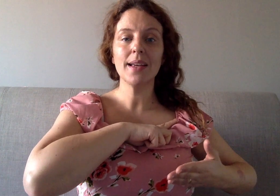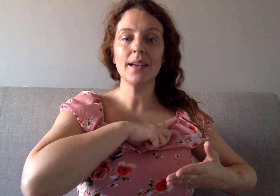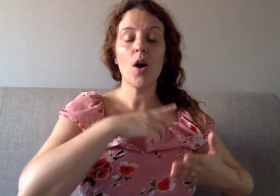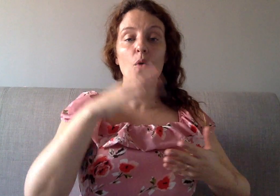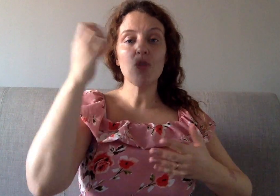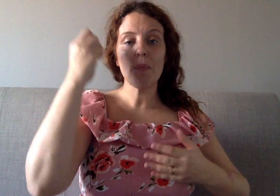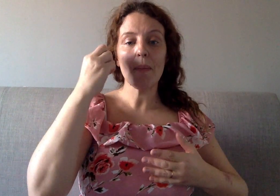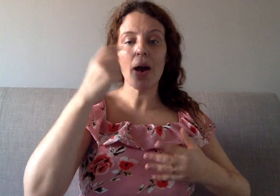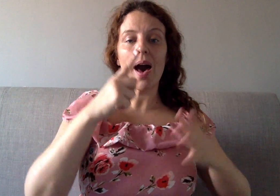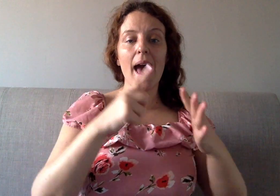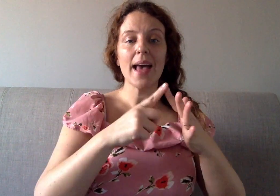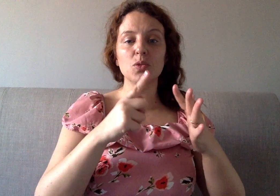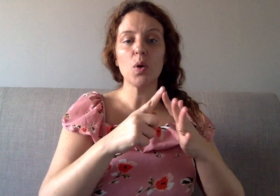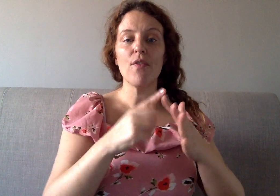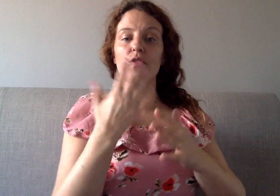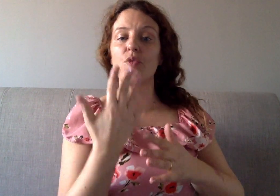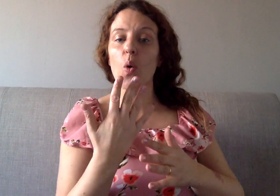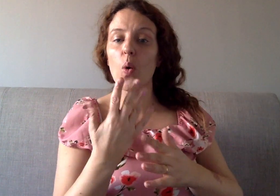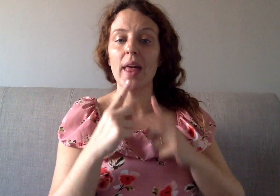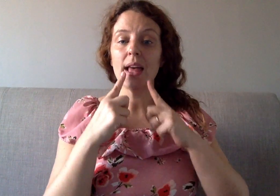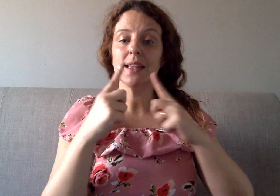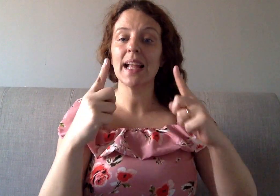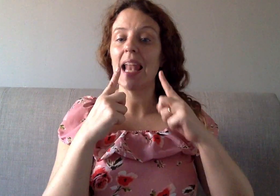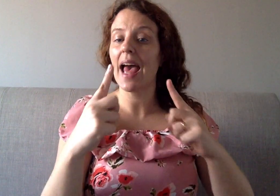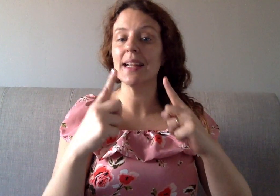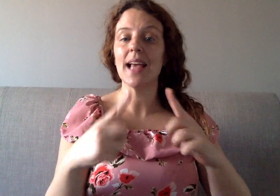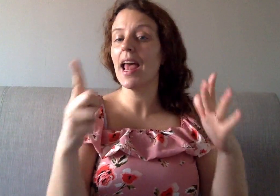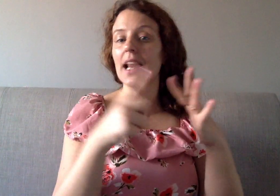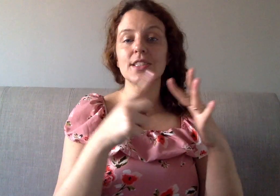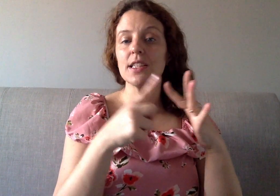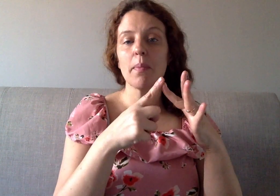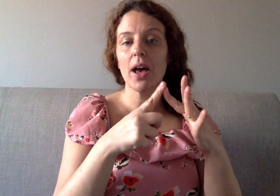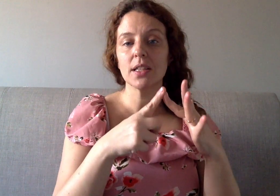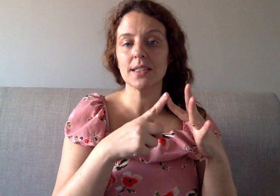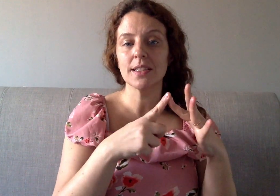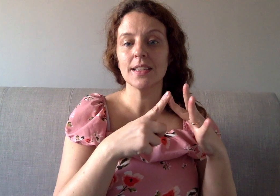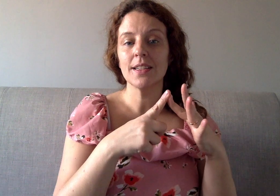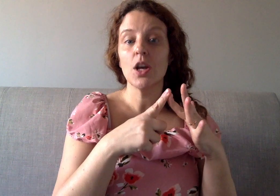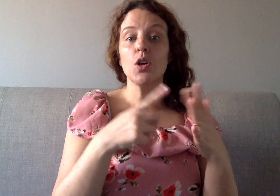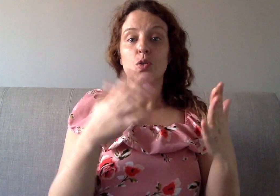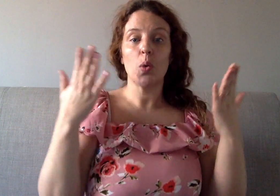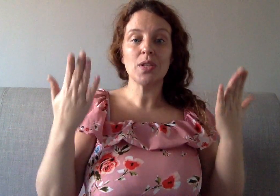Because Edward 4th children declared had been declared illegitimate.